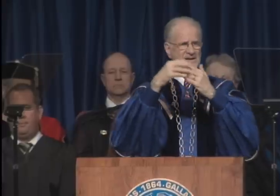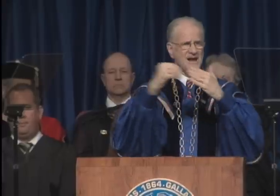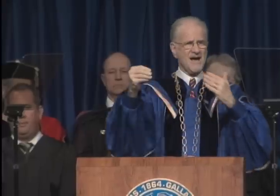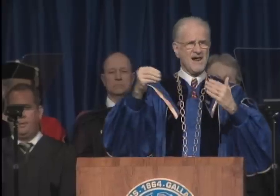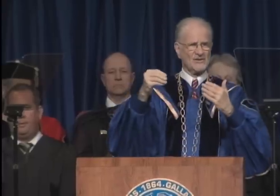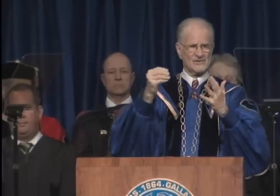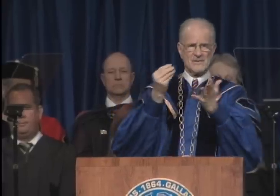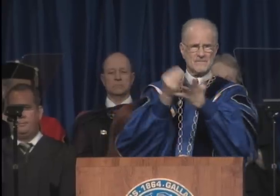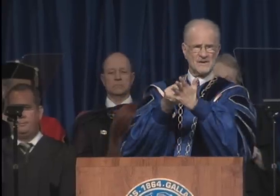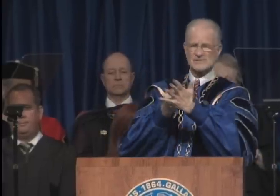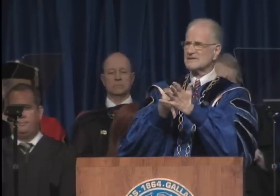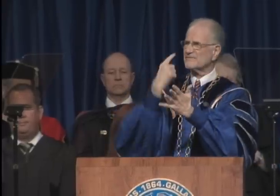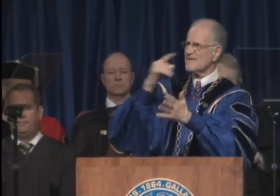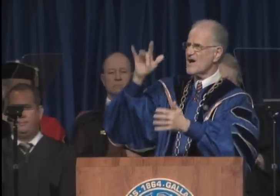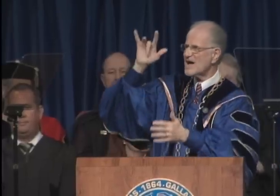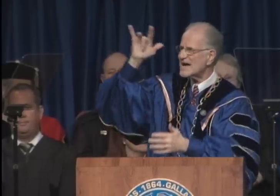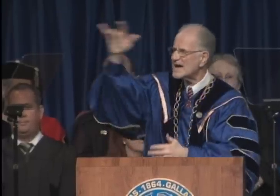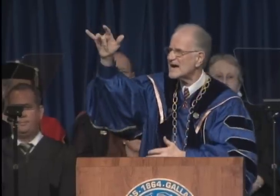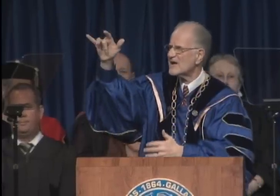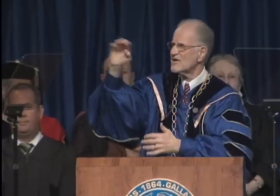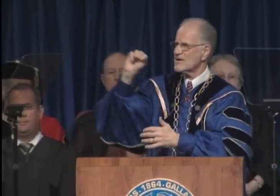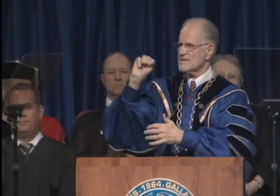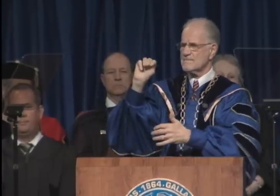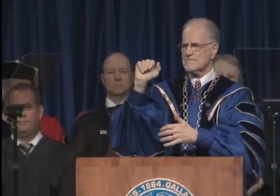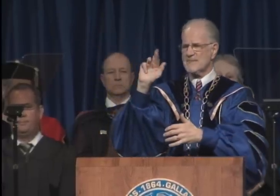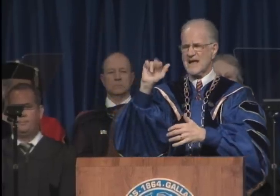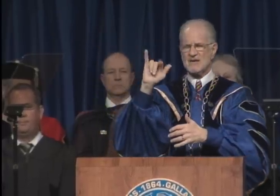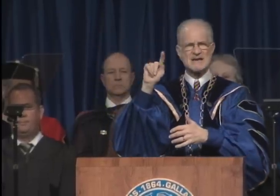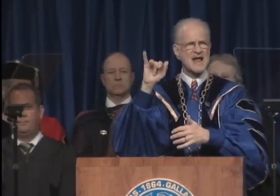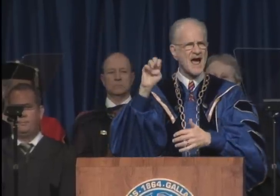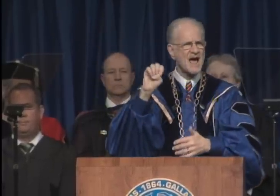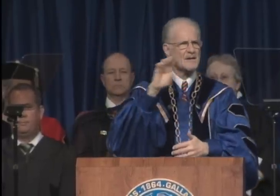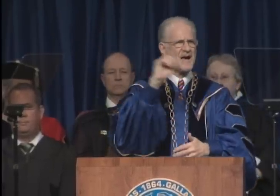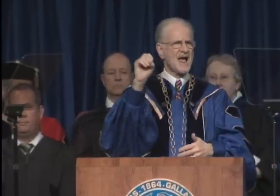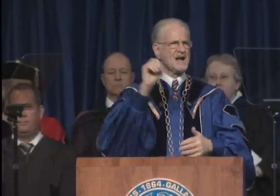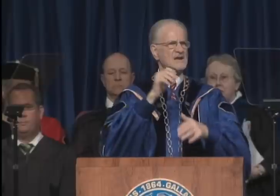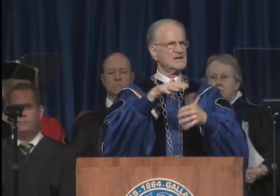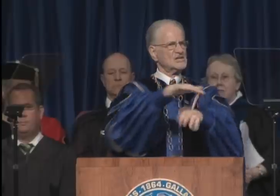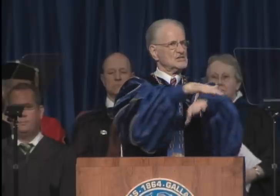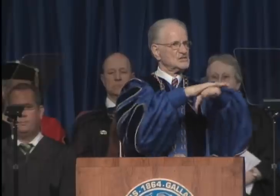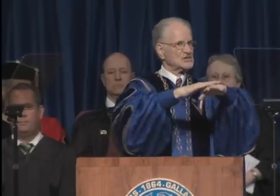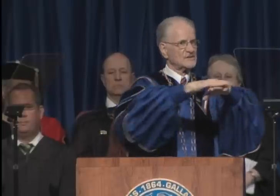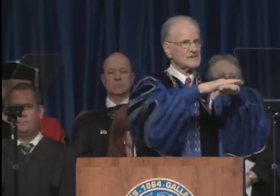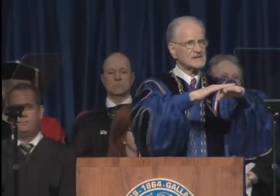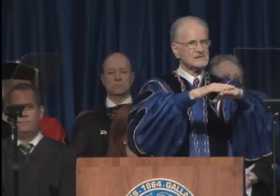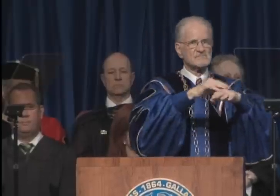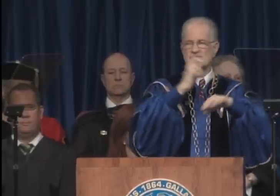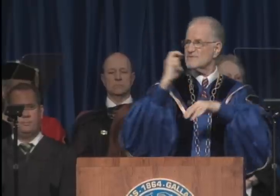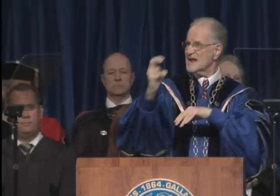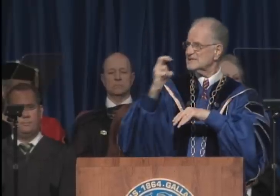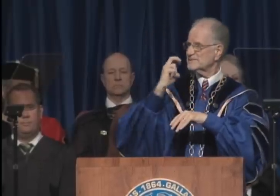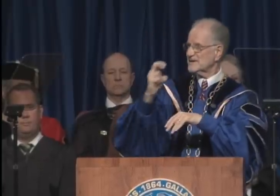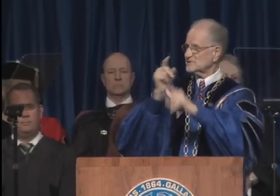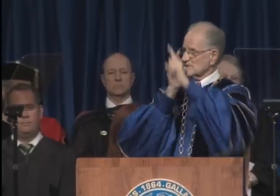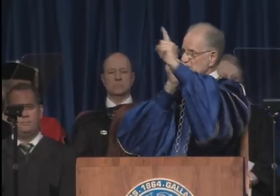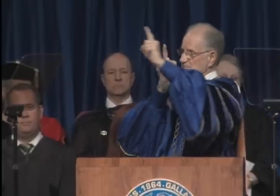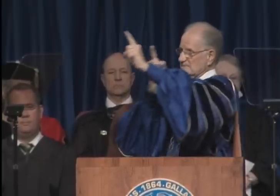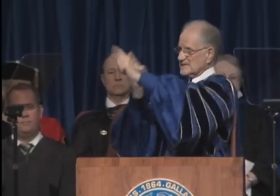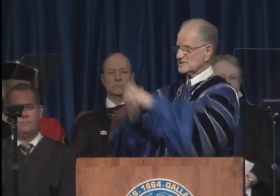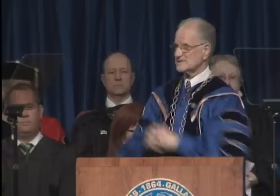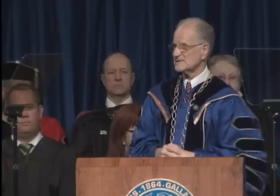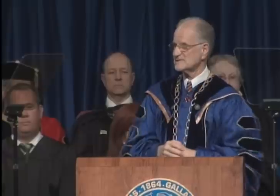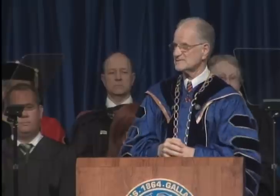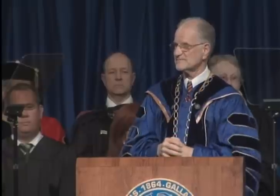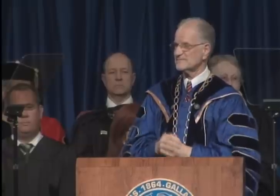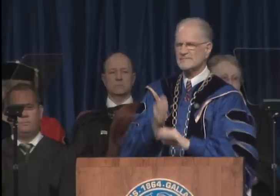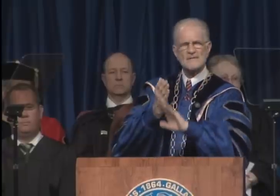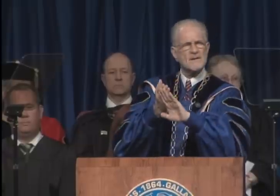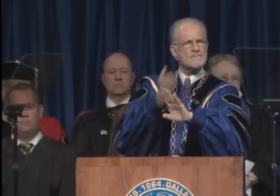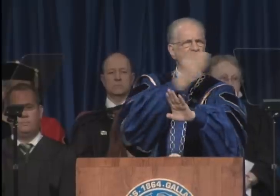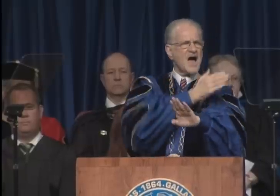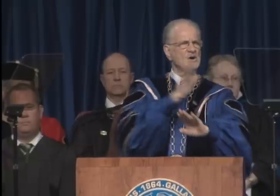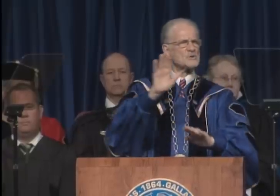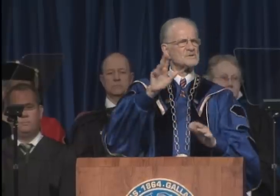for air, maritime and surface transportation missions.